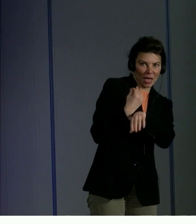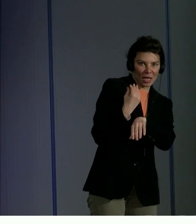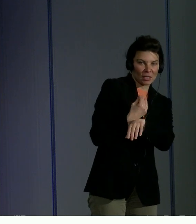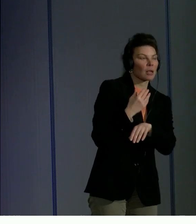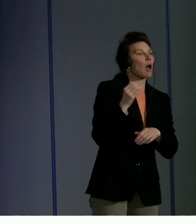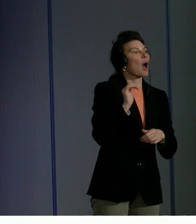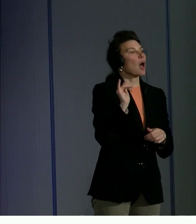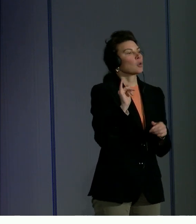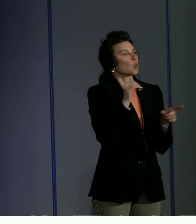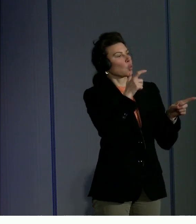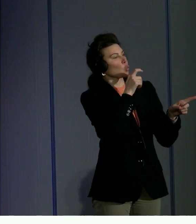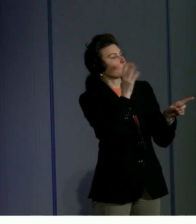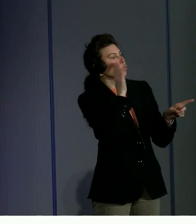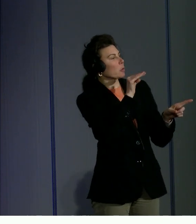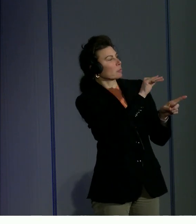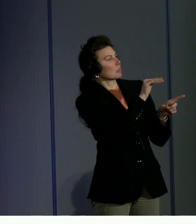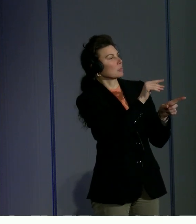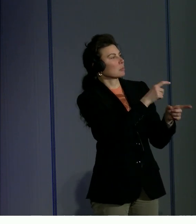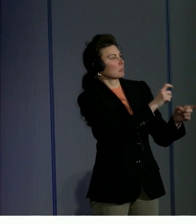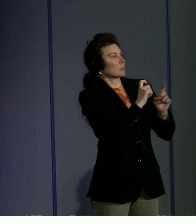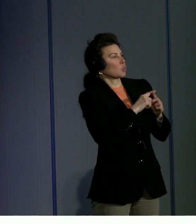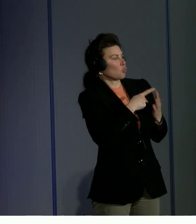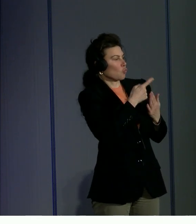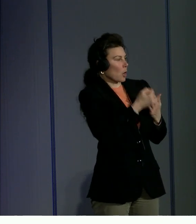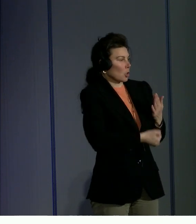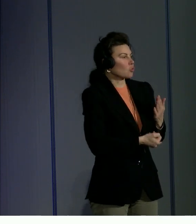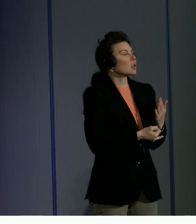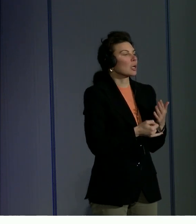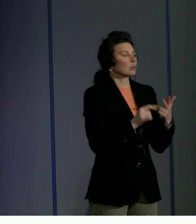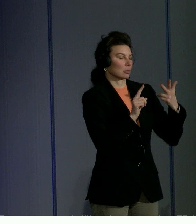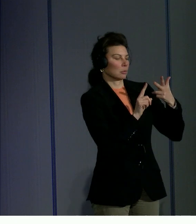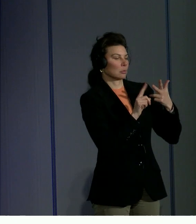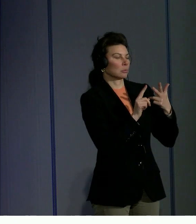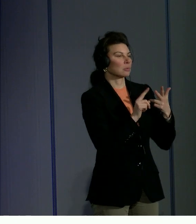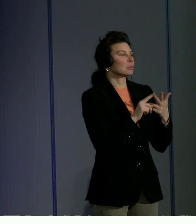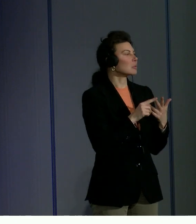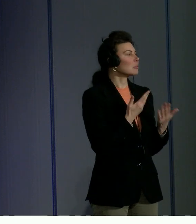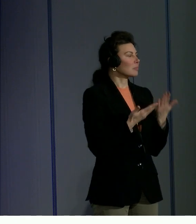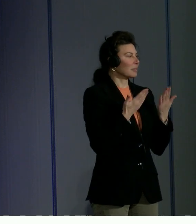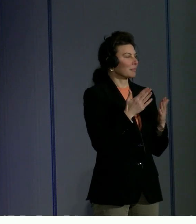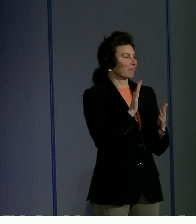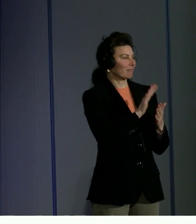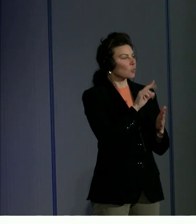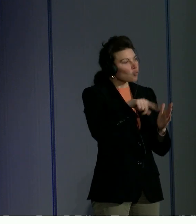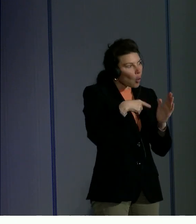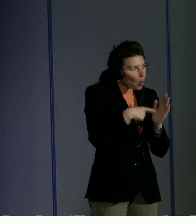to the project? So that could be the role of that person? And I know Cathy is going